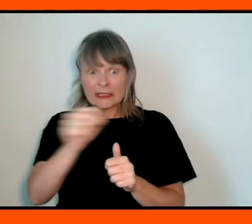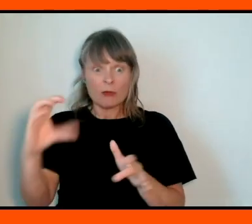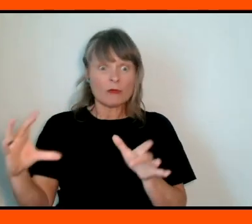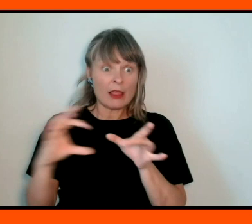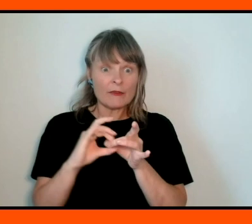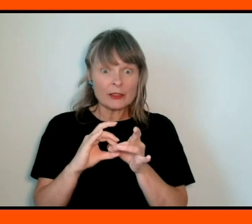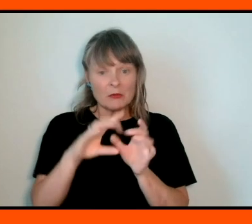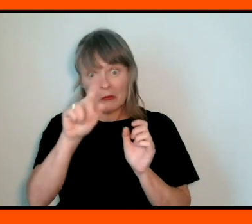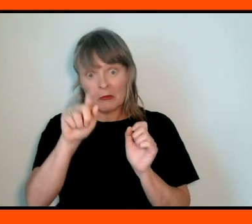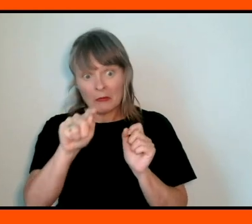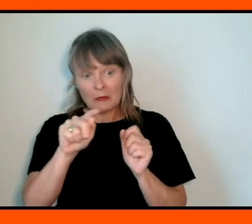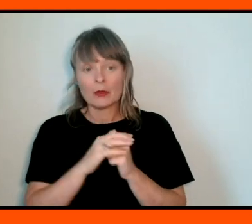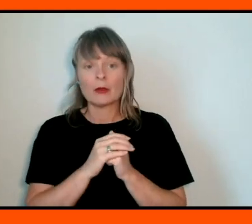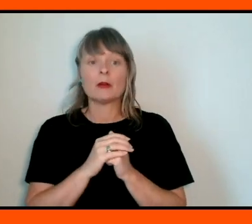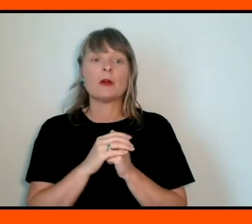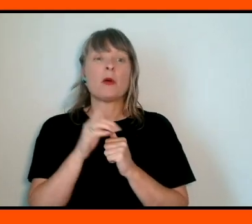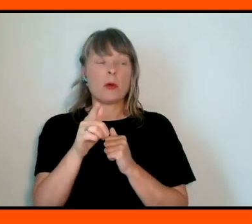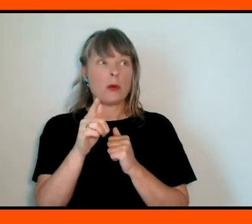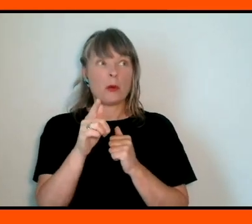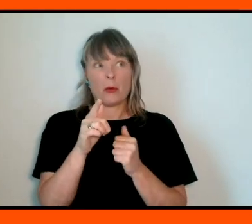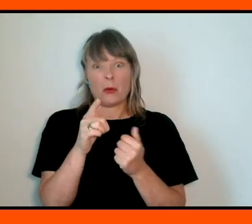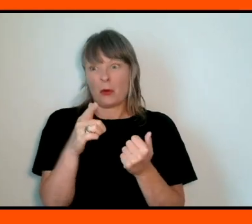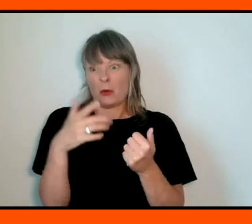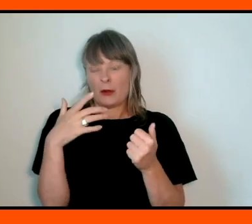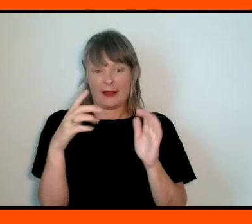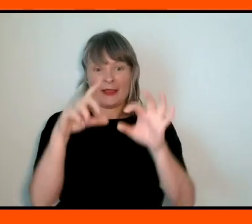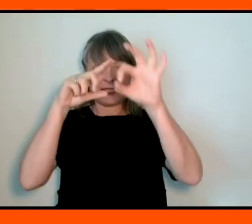in the period between the Censuses given the Census is run every five years.